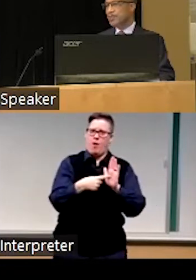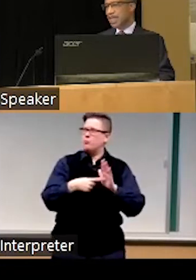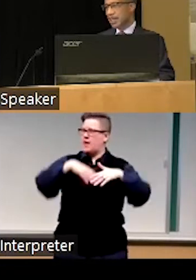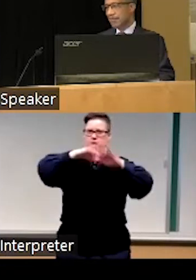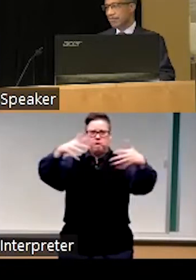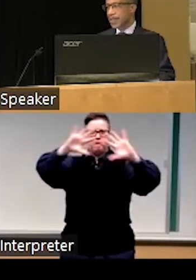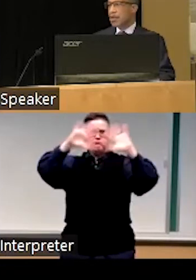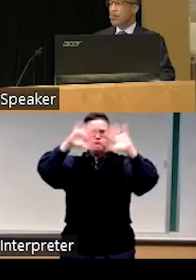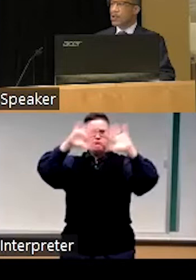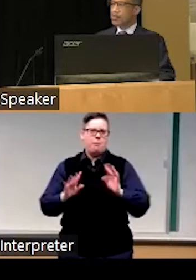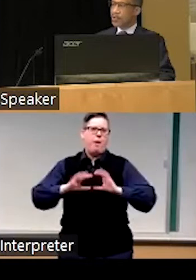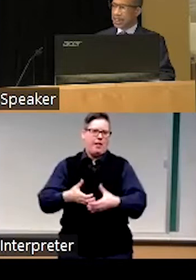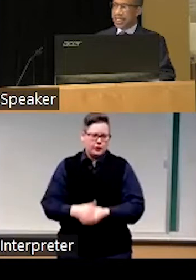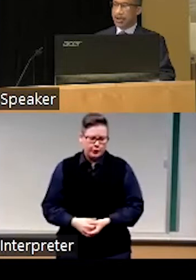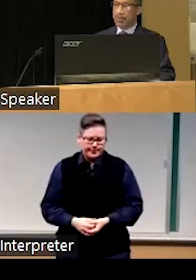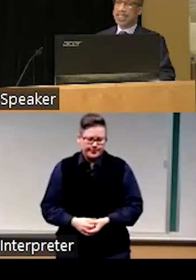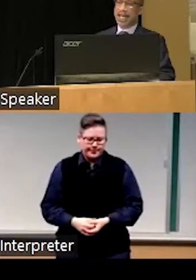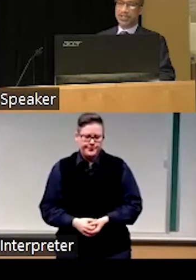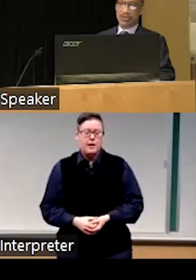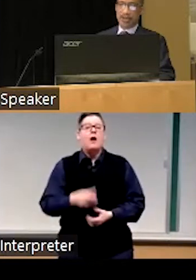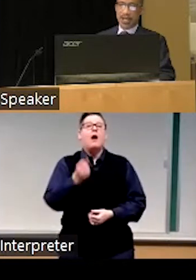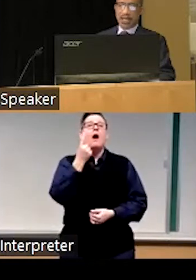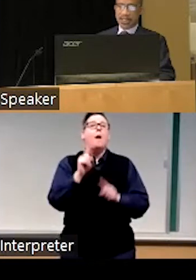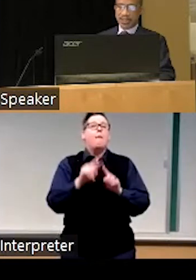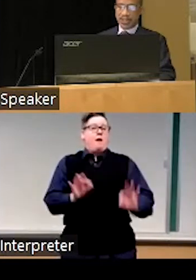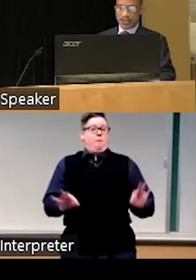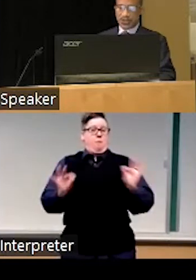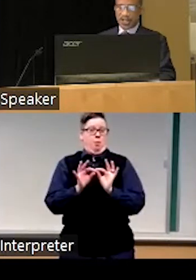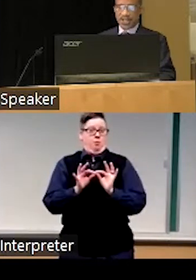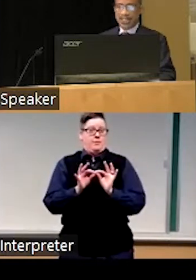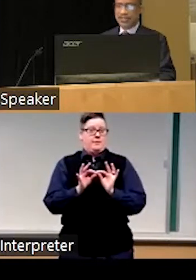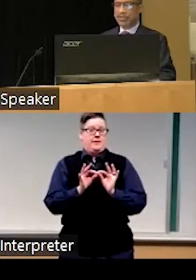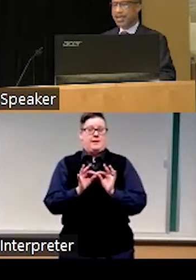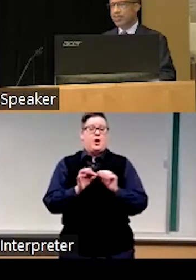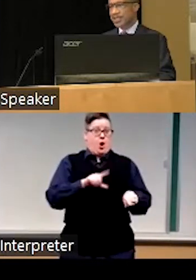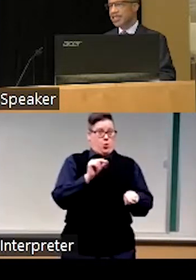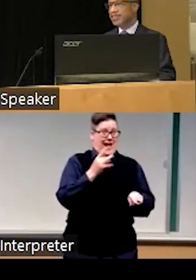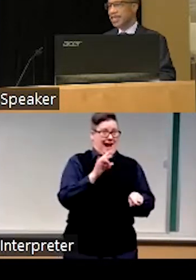I'm speaking of more importantly though in that survey in the in the 2018 survey presented in